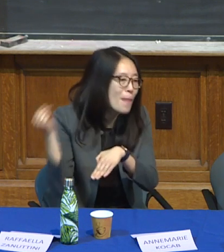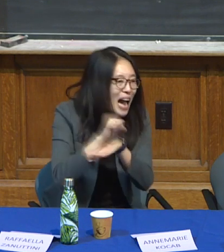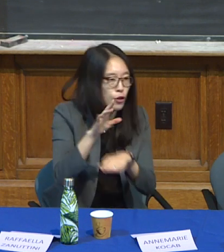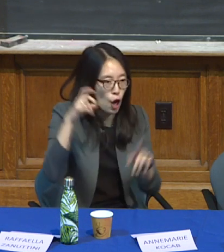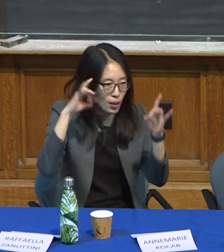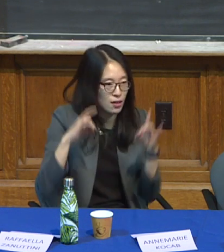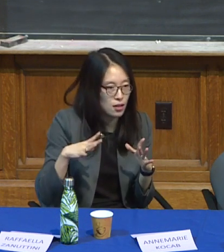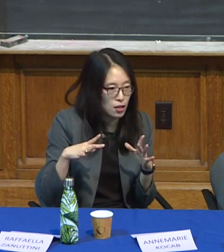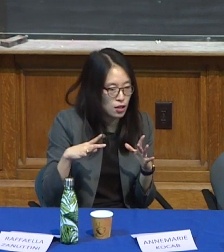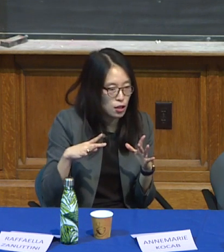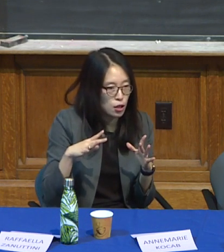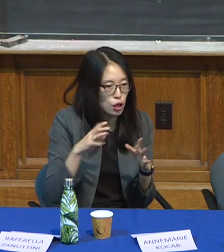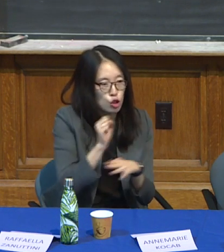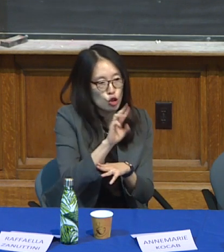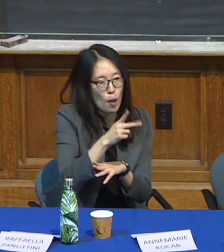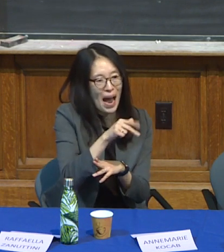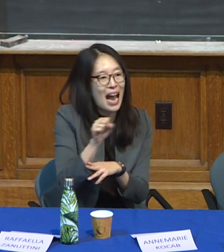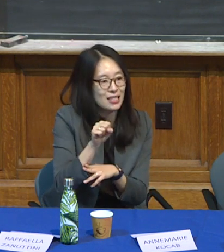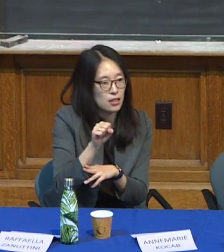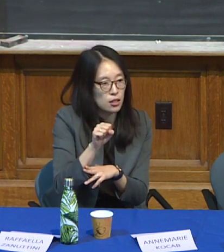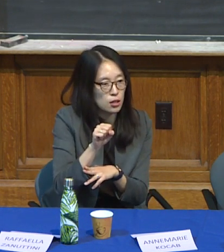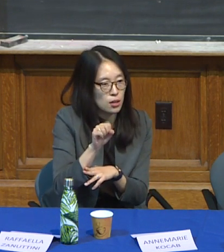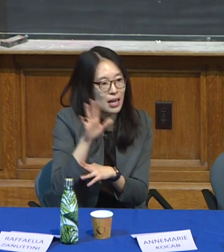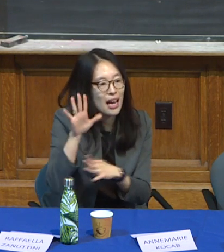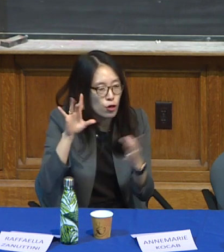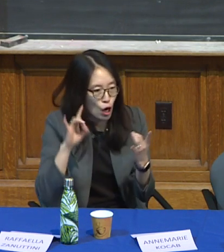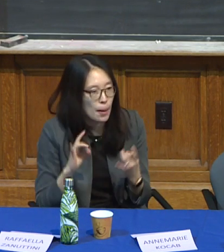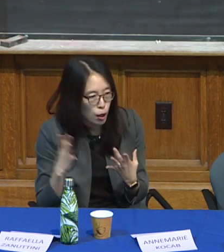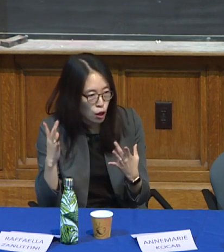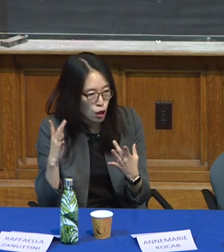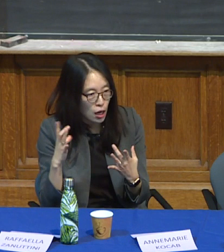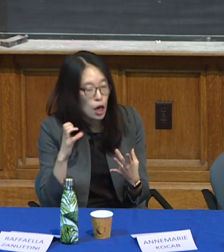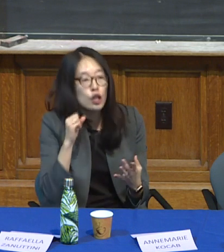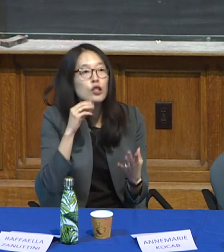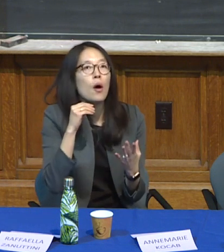and they often will surpass their input.